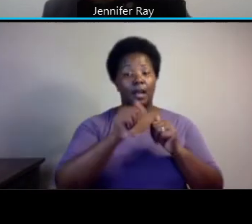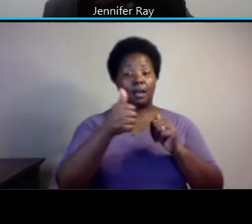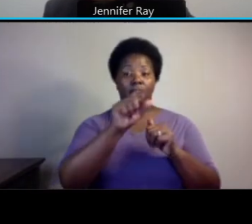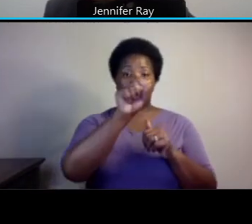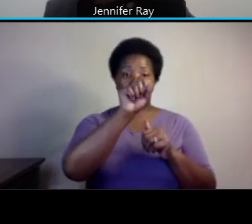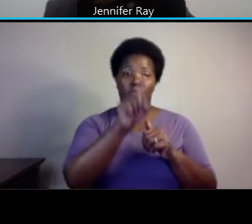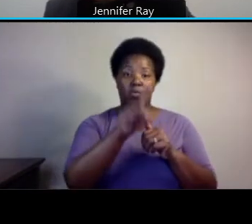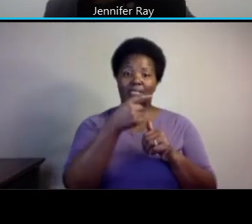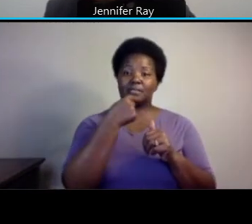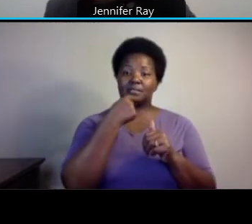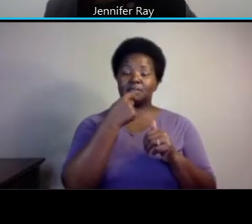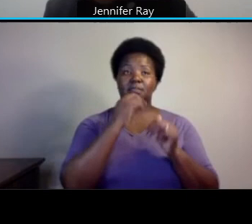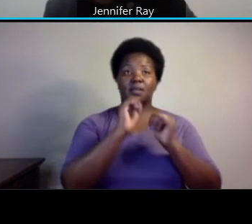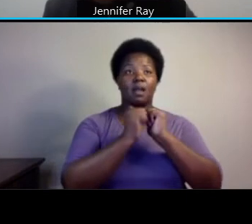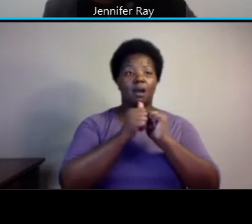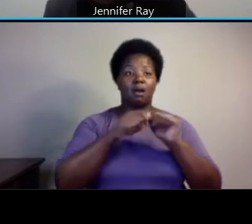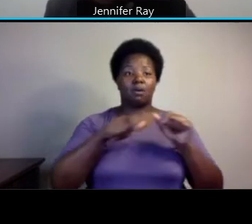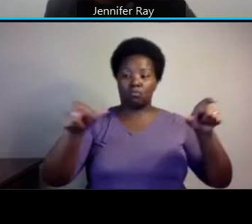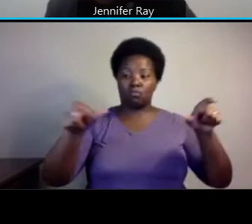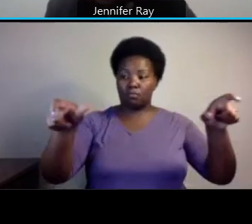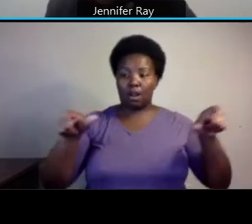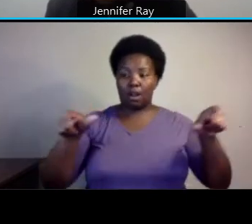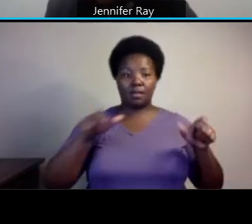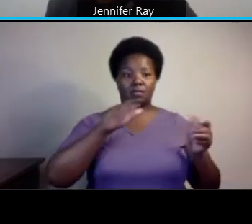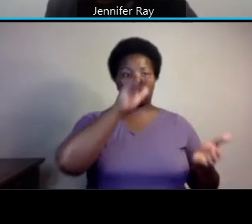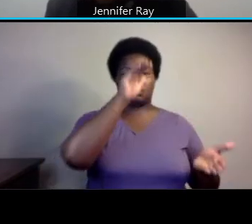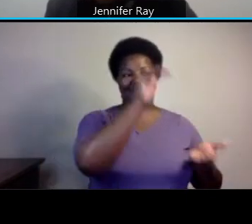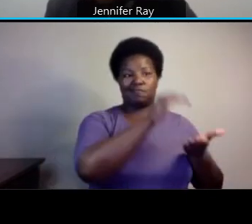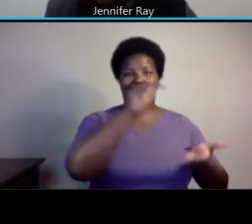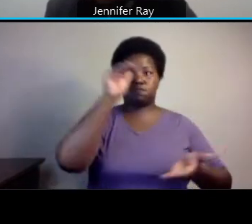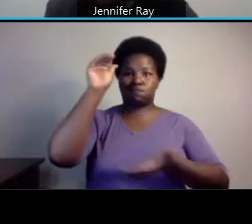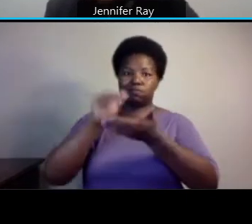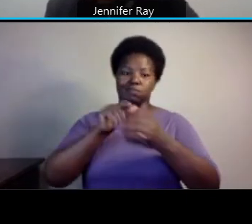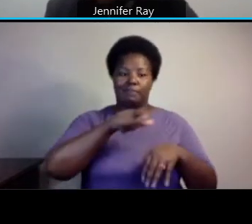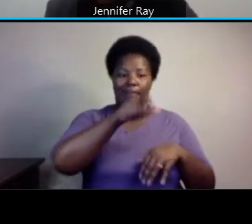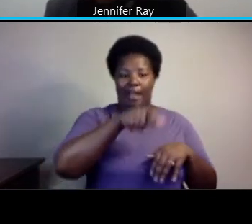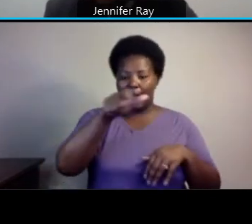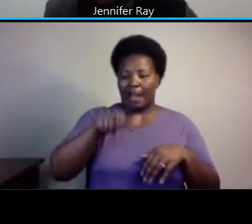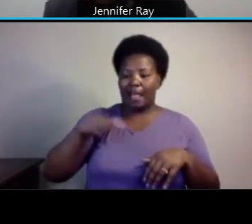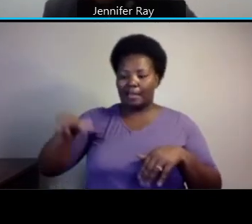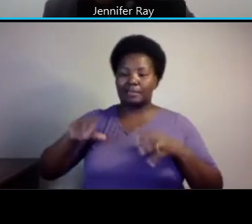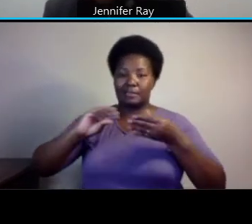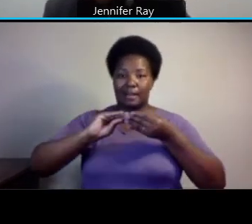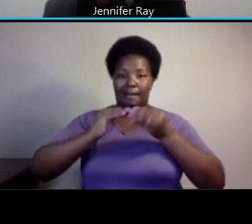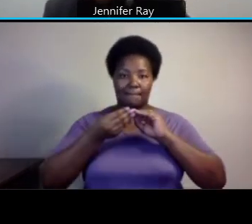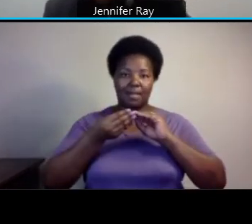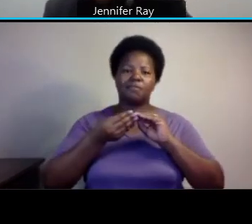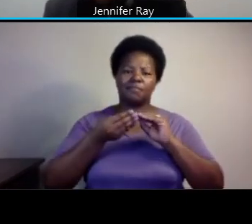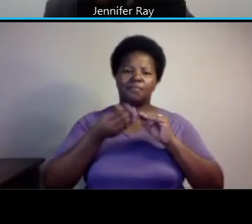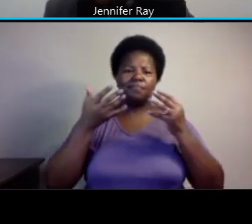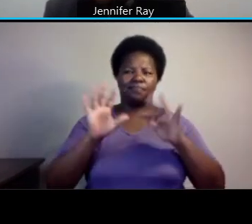i know that this was asked early on uh and answered but nick if perhaps you can just